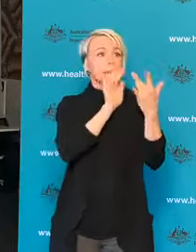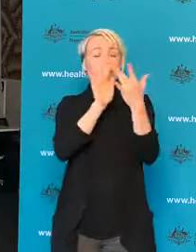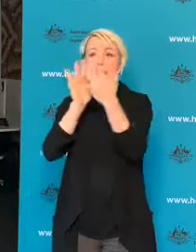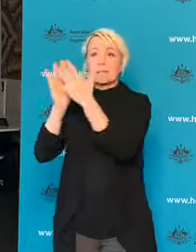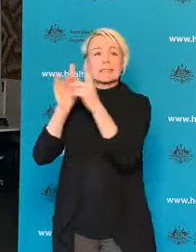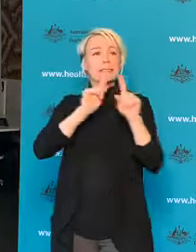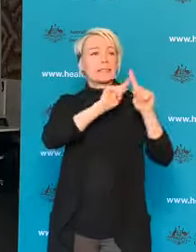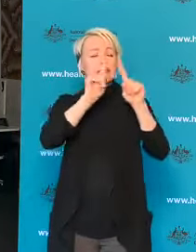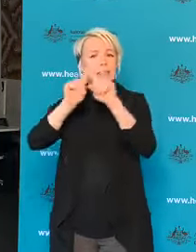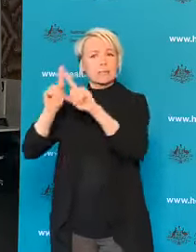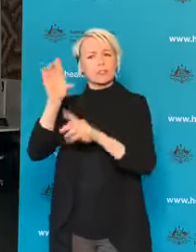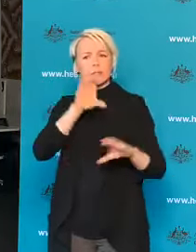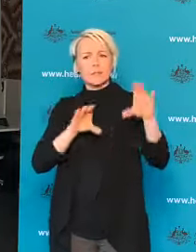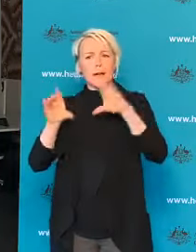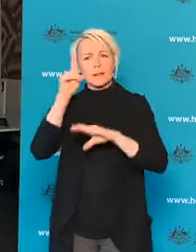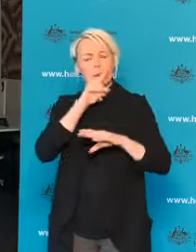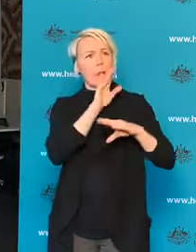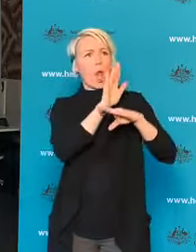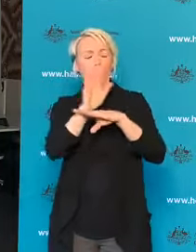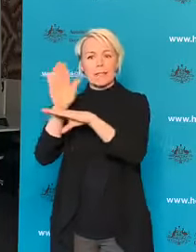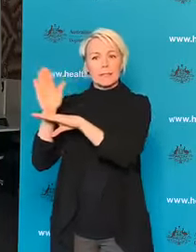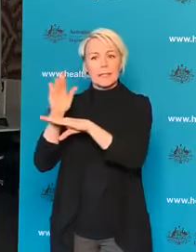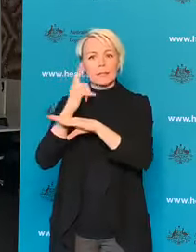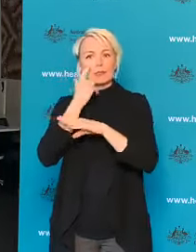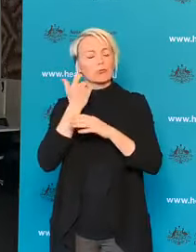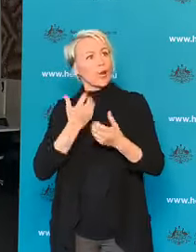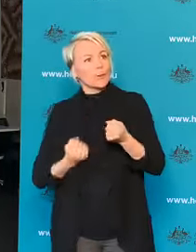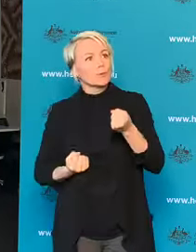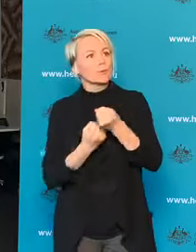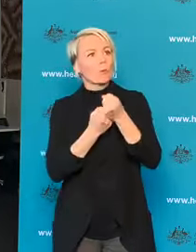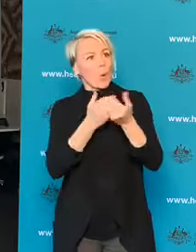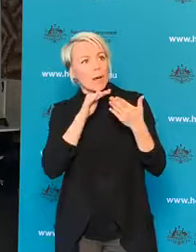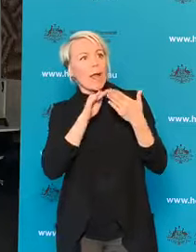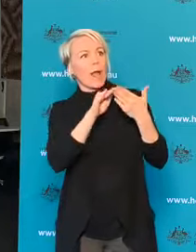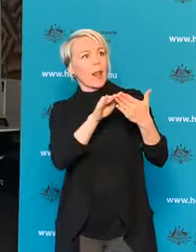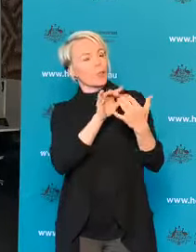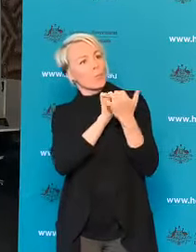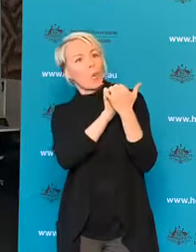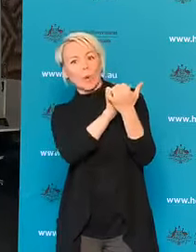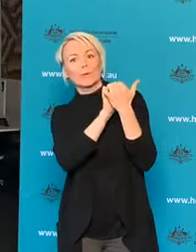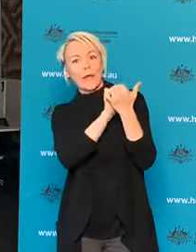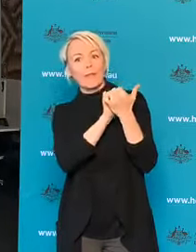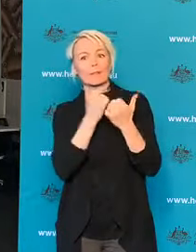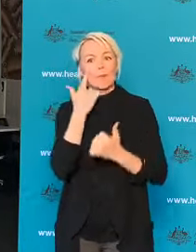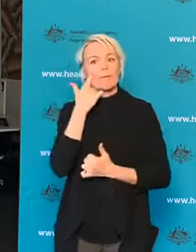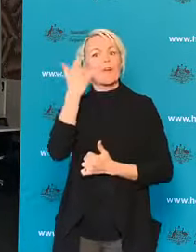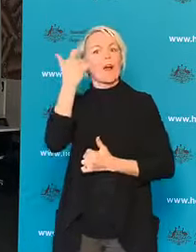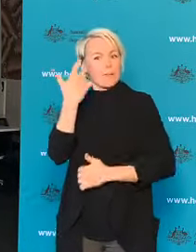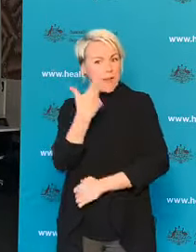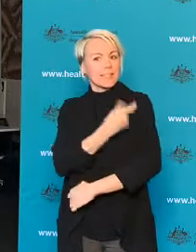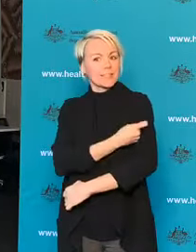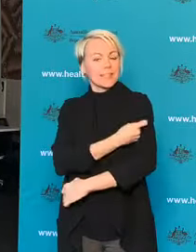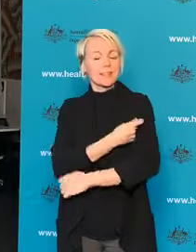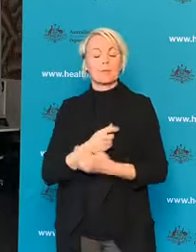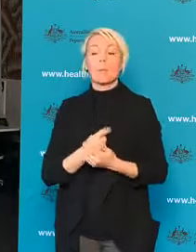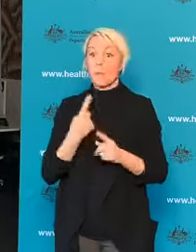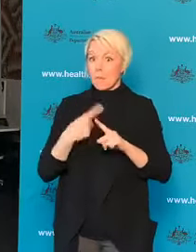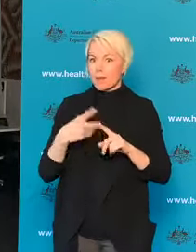and also overseas to offer our support and also to ensure that once vaccines are available that they'll be available to